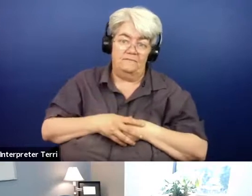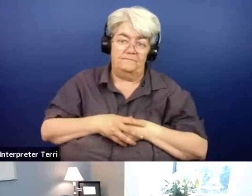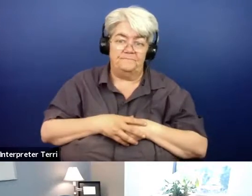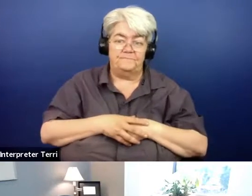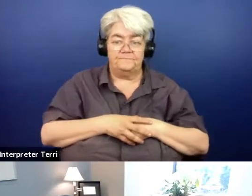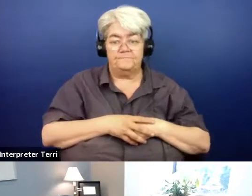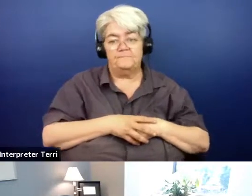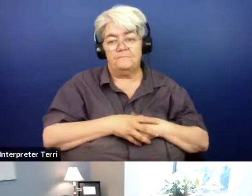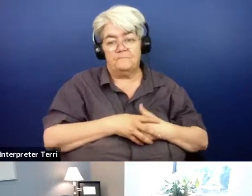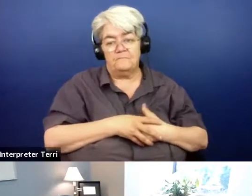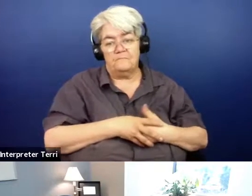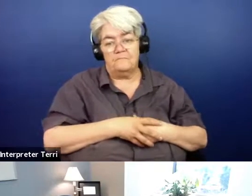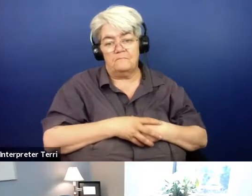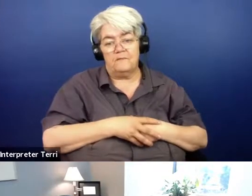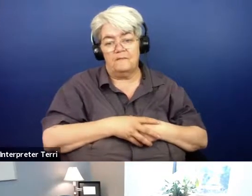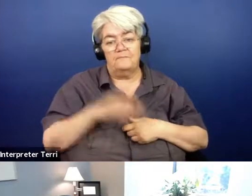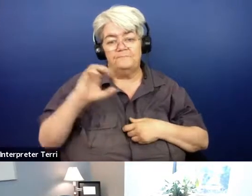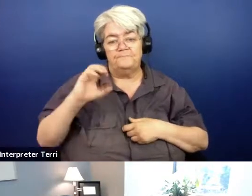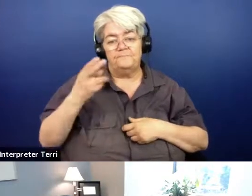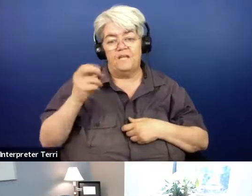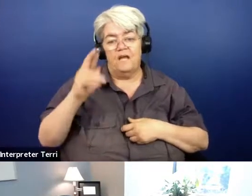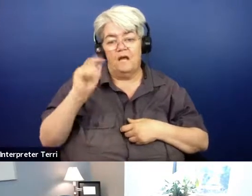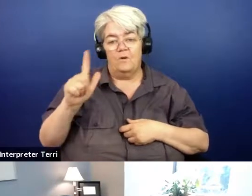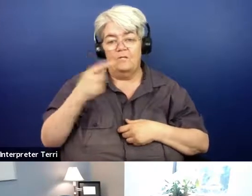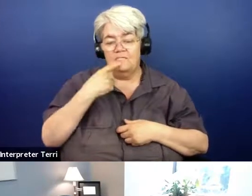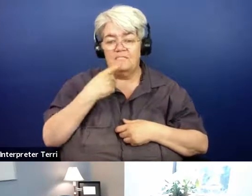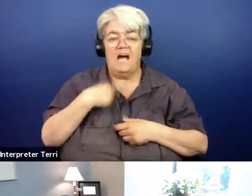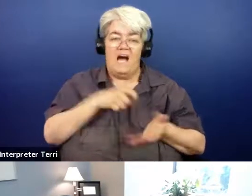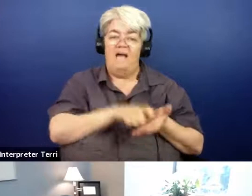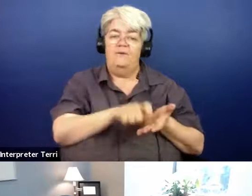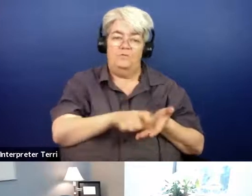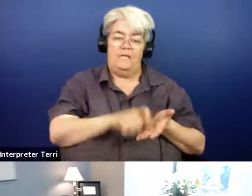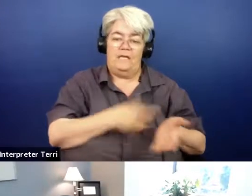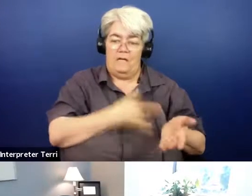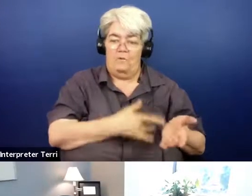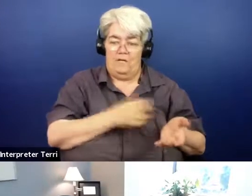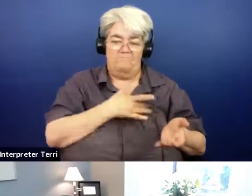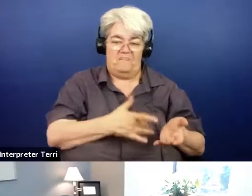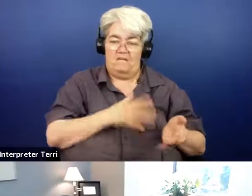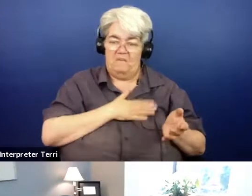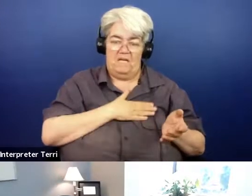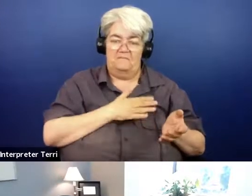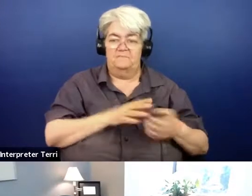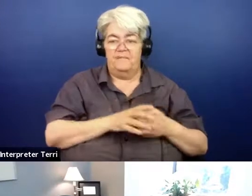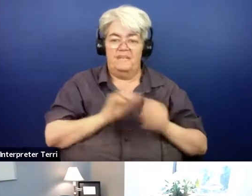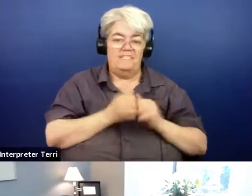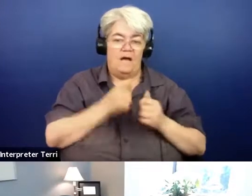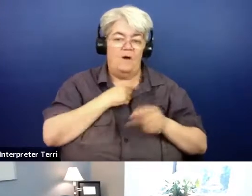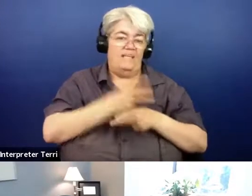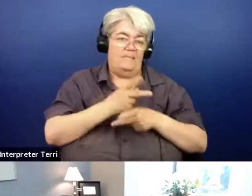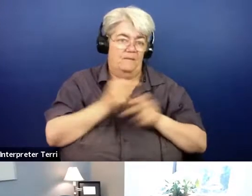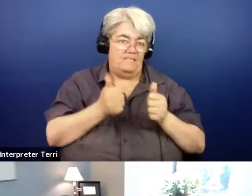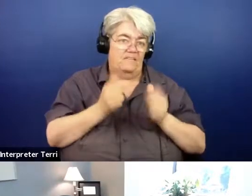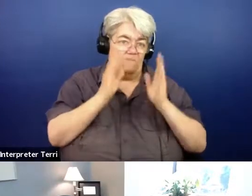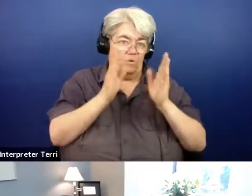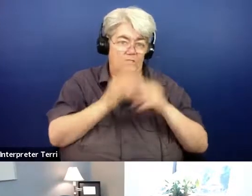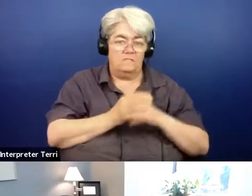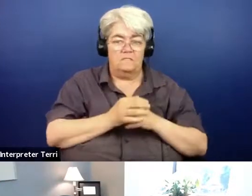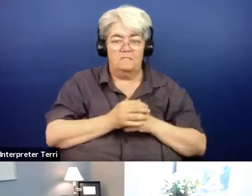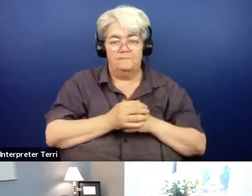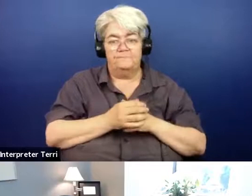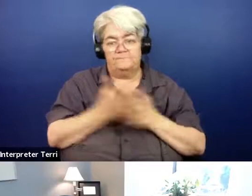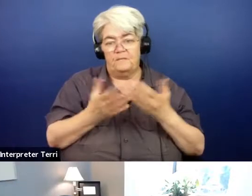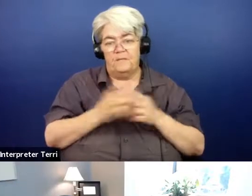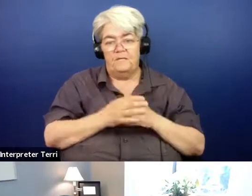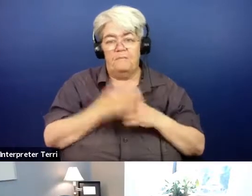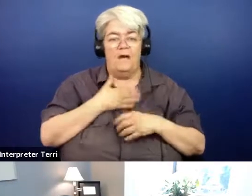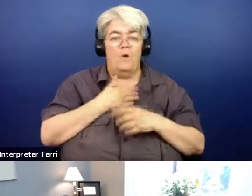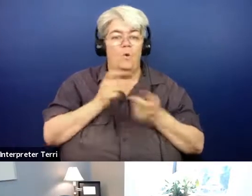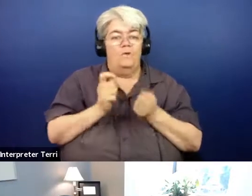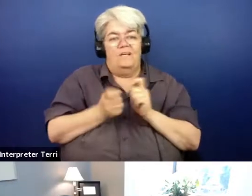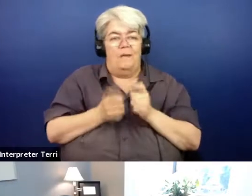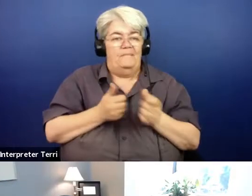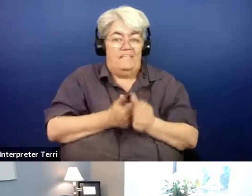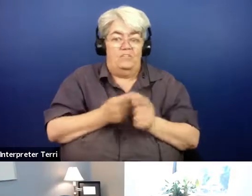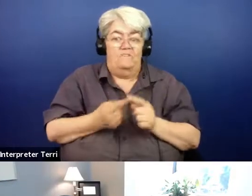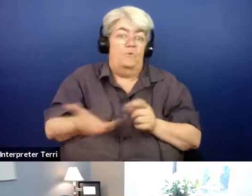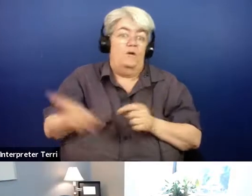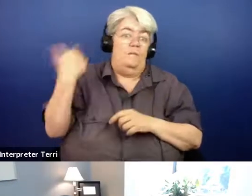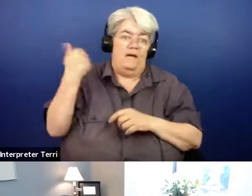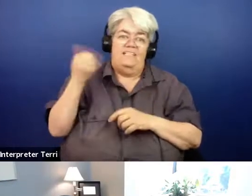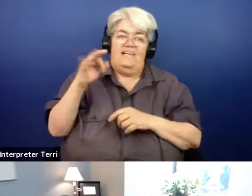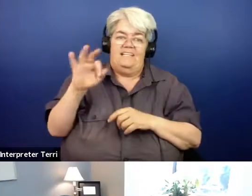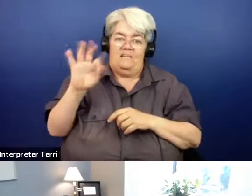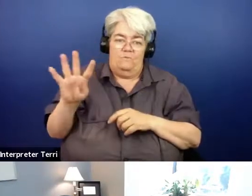I tend to be a note taker. I can't keep myself focused. It is back in 1994 the attention